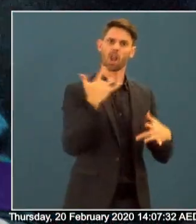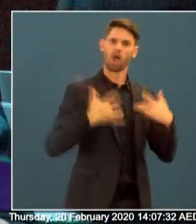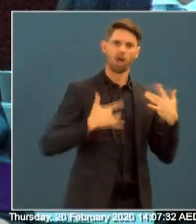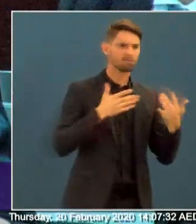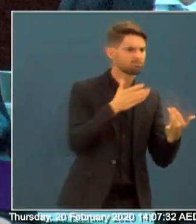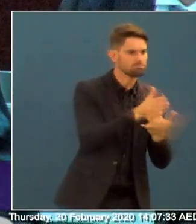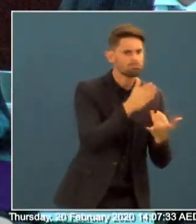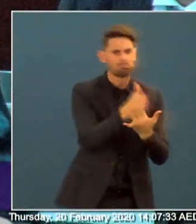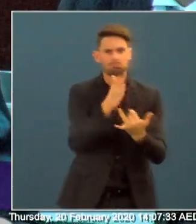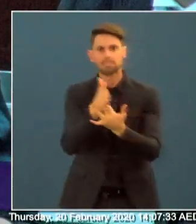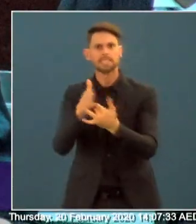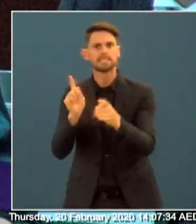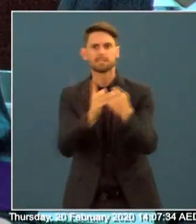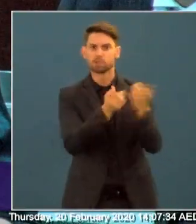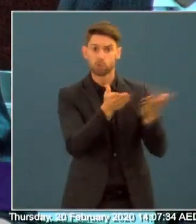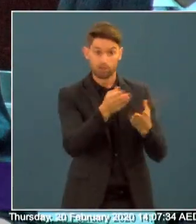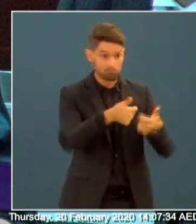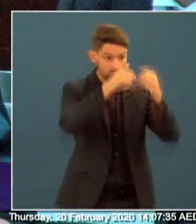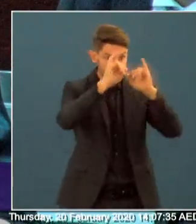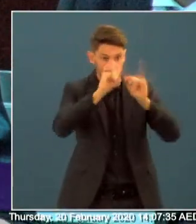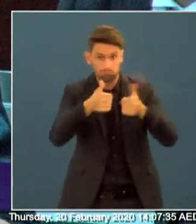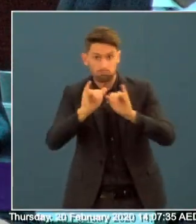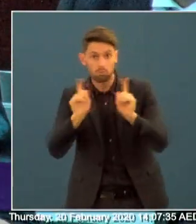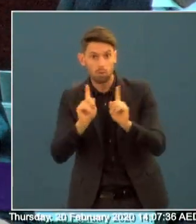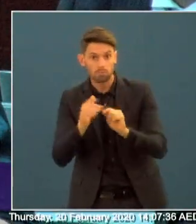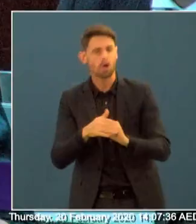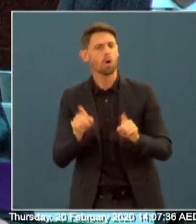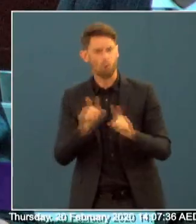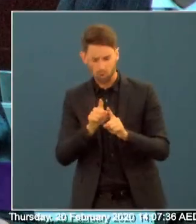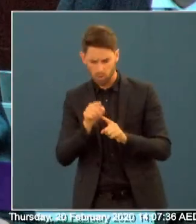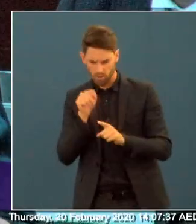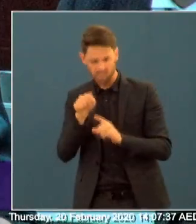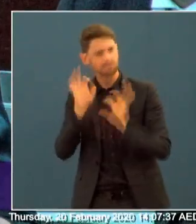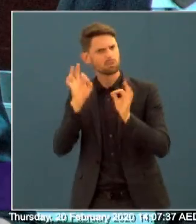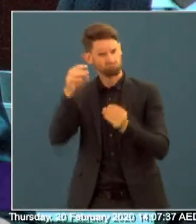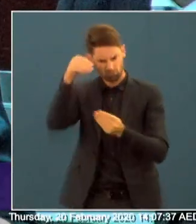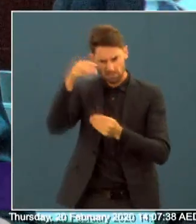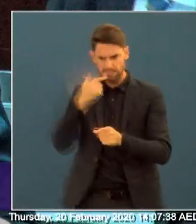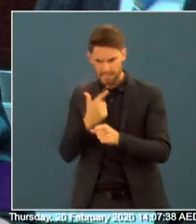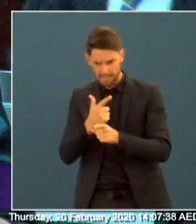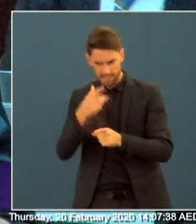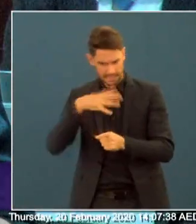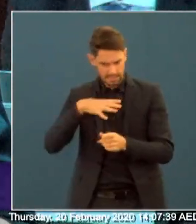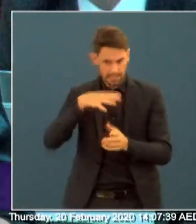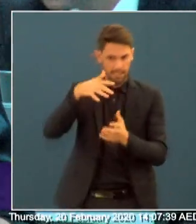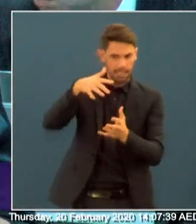It also identified the importance of collecting data from people